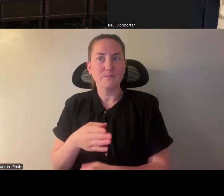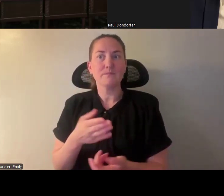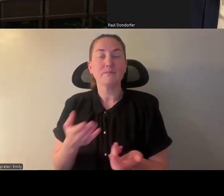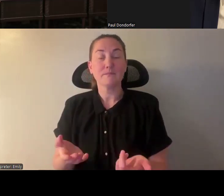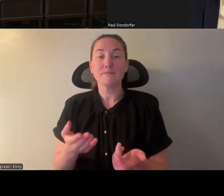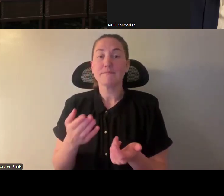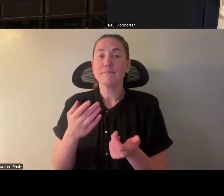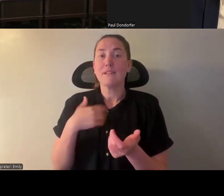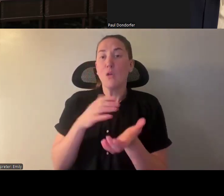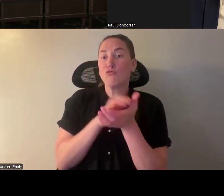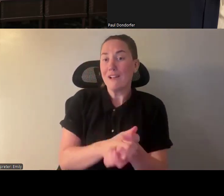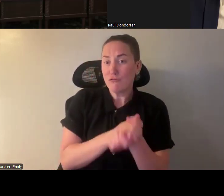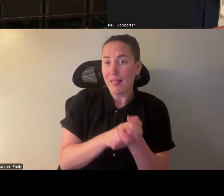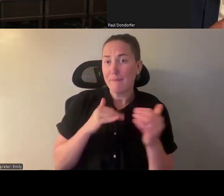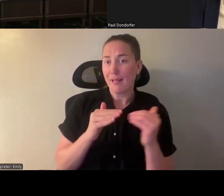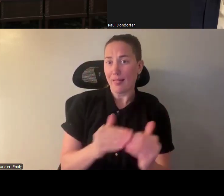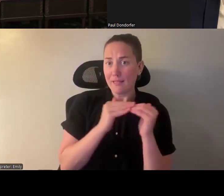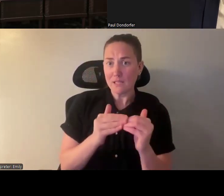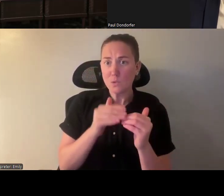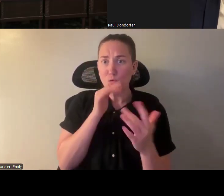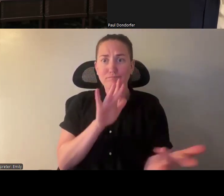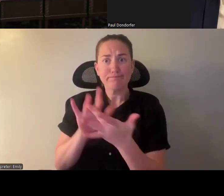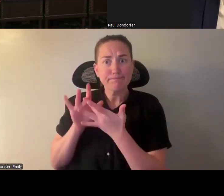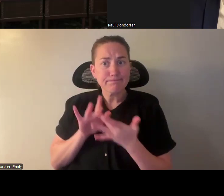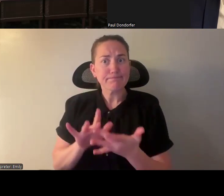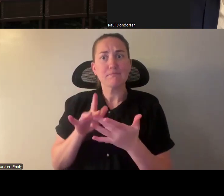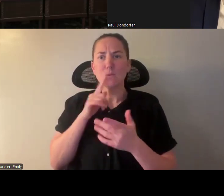to congratulate my colleagues who've reached out and questioned around this I think their